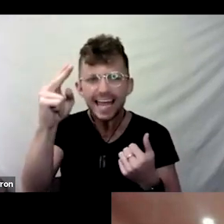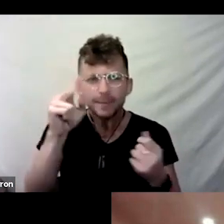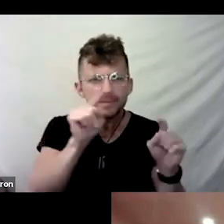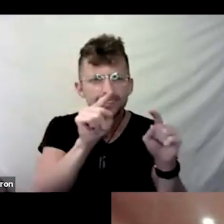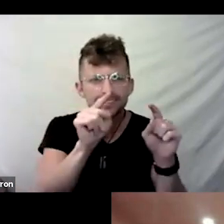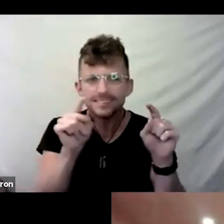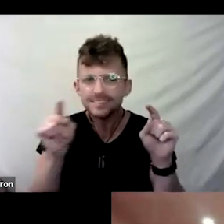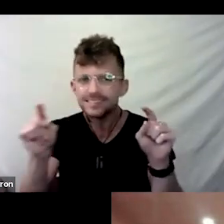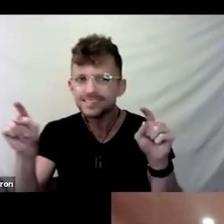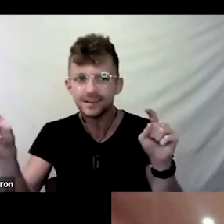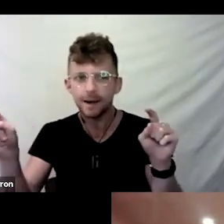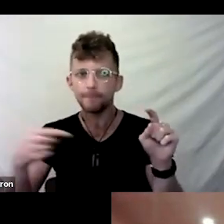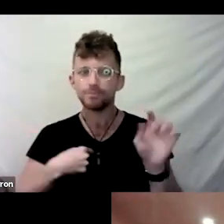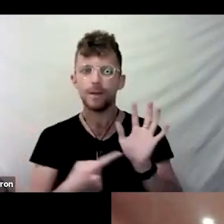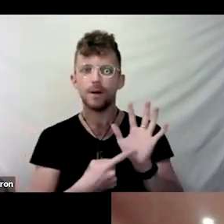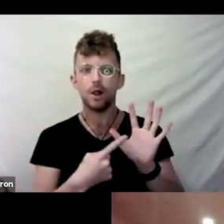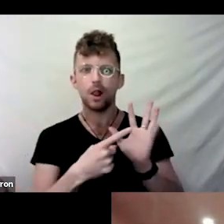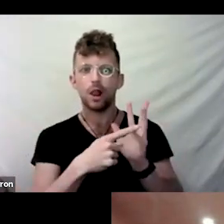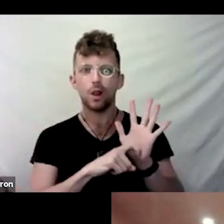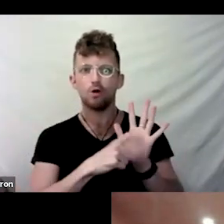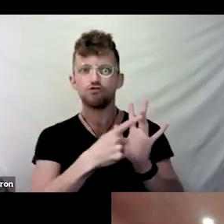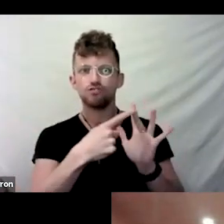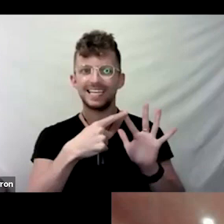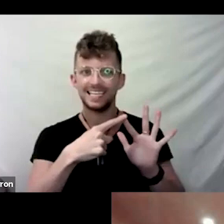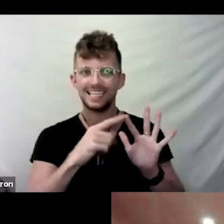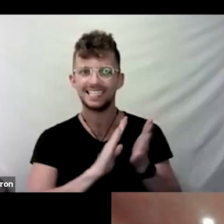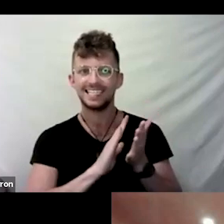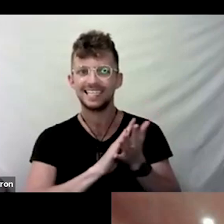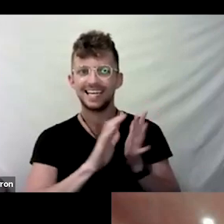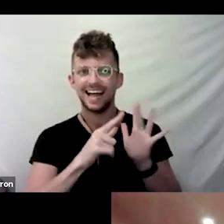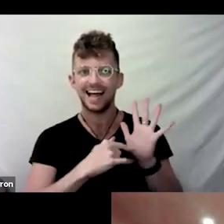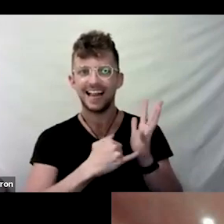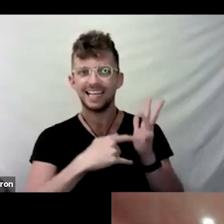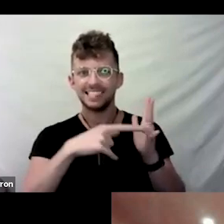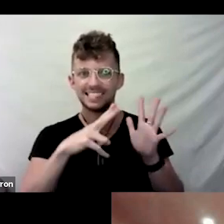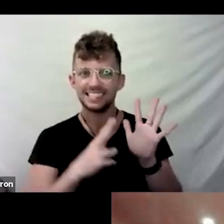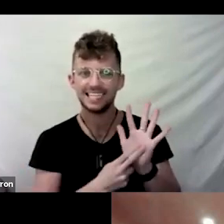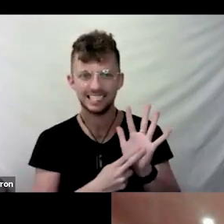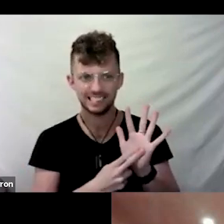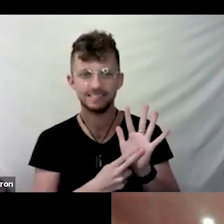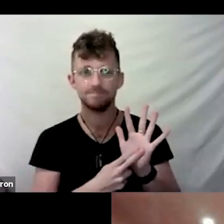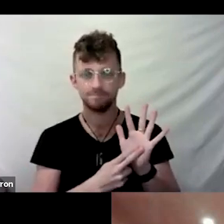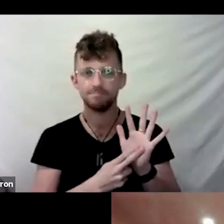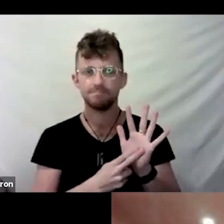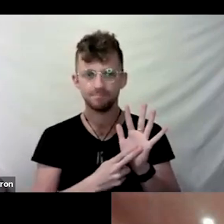I’m Laurie Wilson, I’m the Chief Executive of Carers New Zealand. I support two family members with